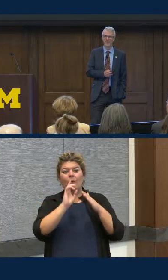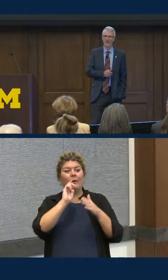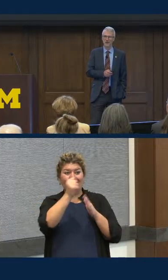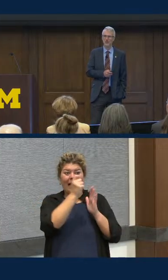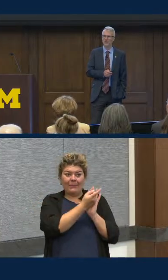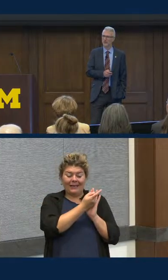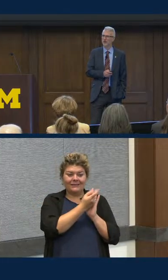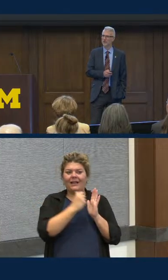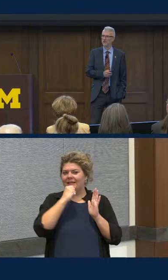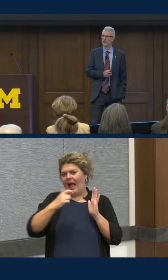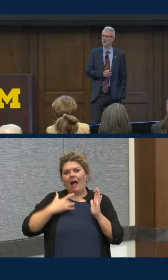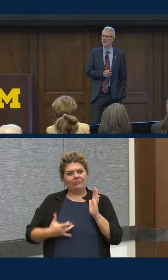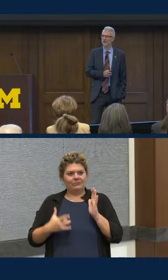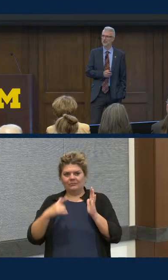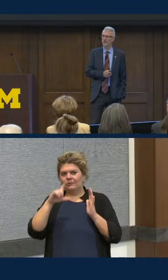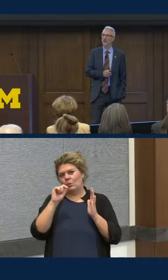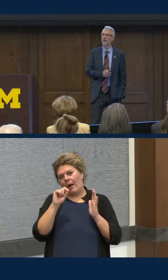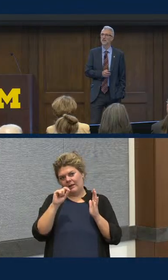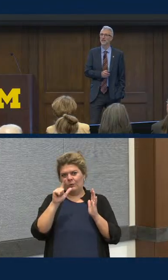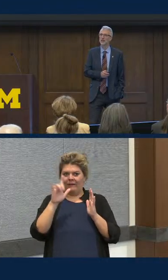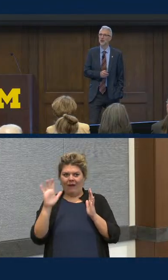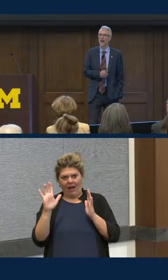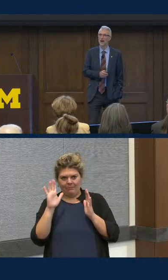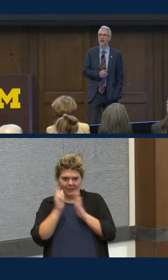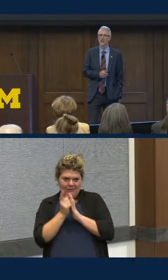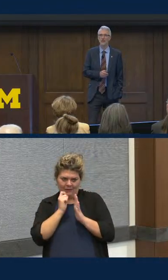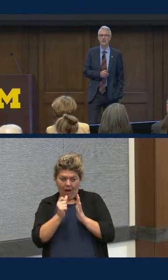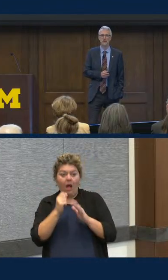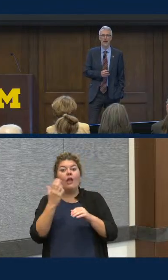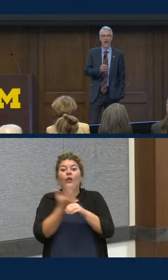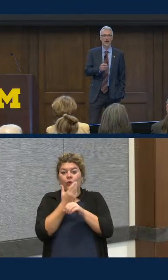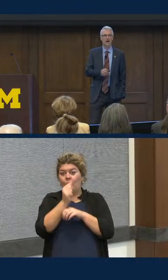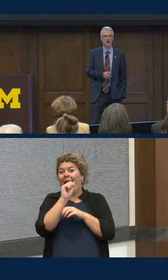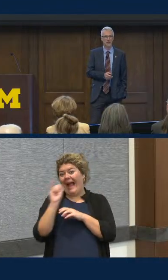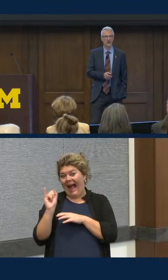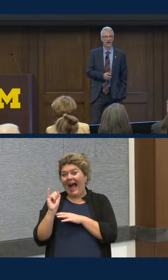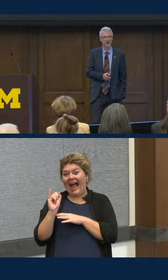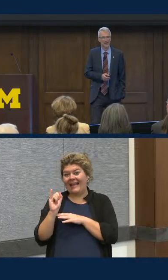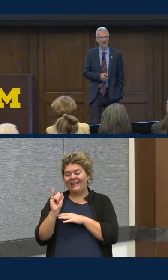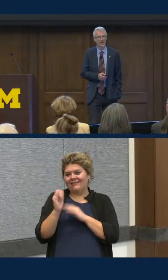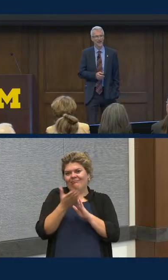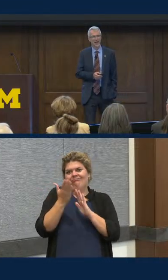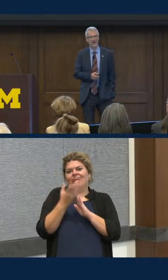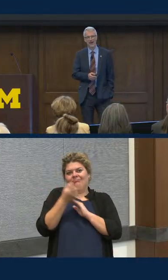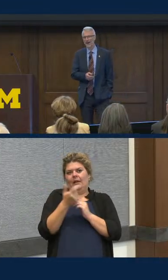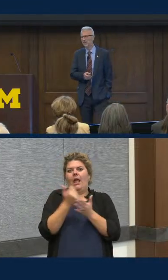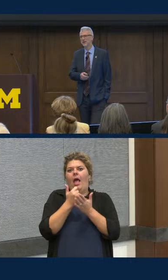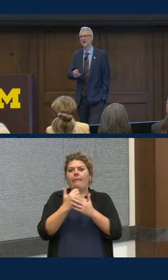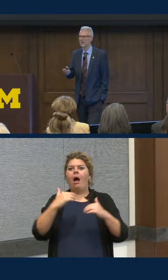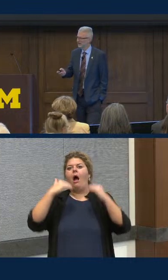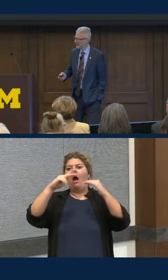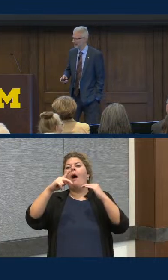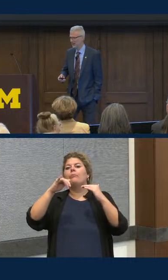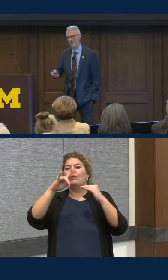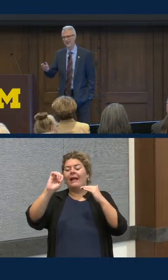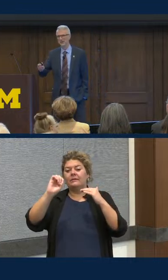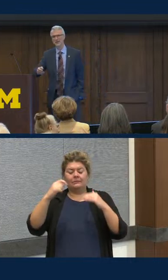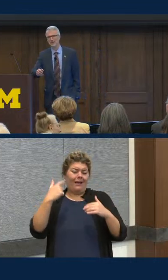minutes. Because of the new AI feature. The AI up grade. And